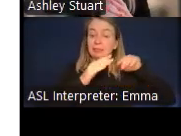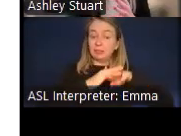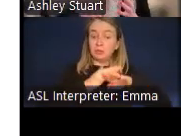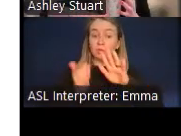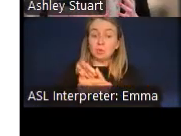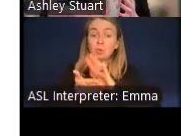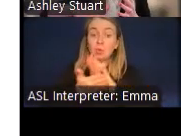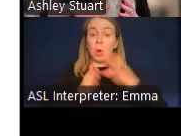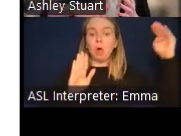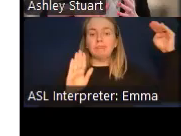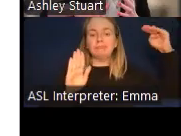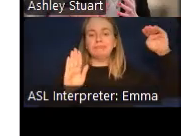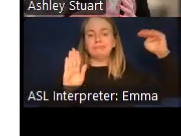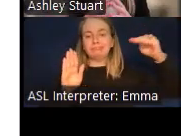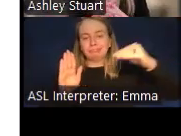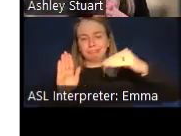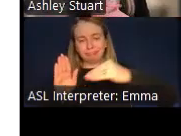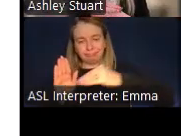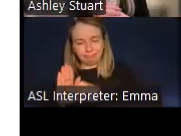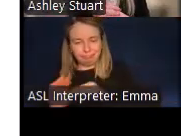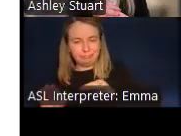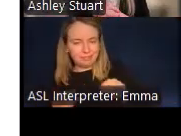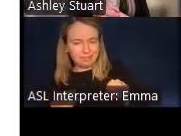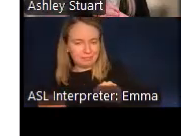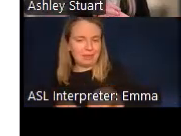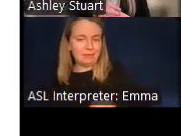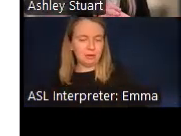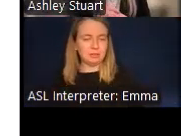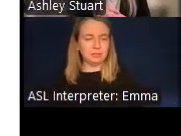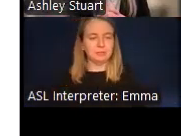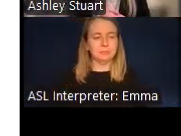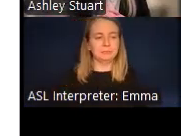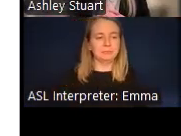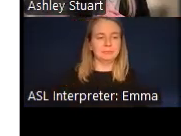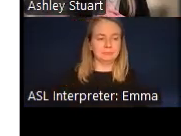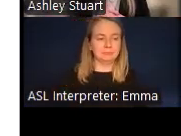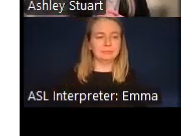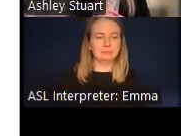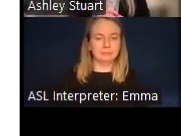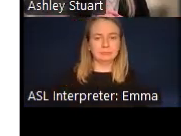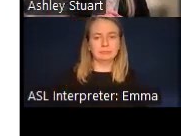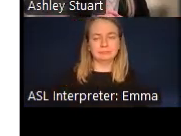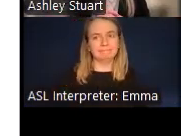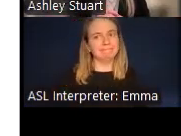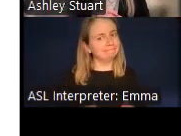to see a decrease in these behaviors, again, very common